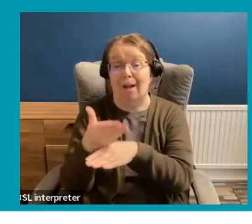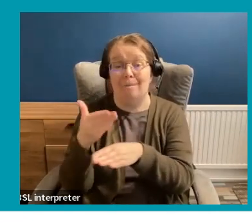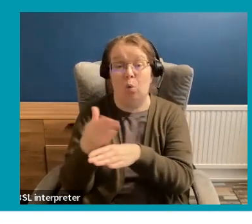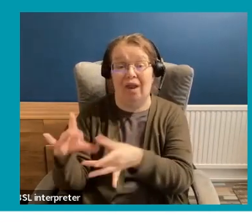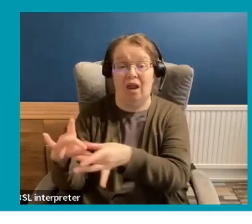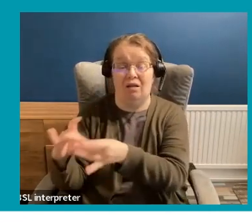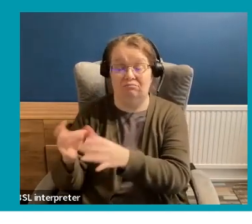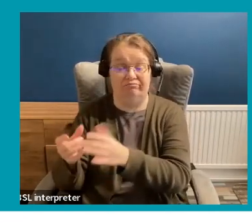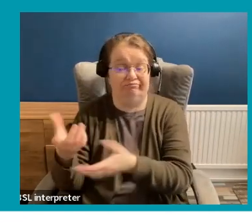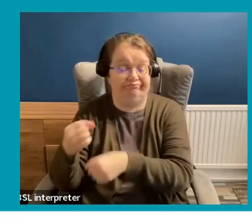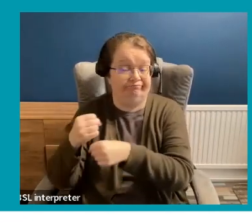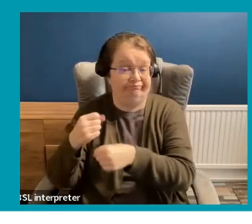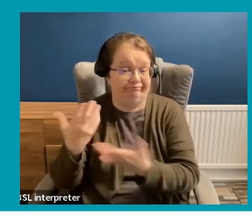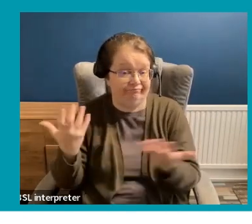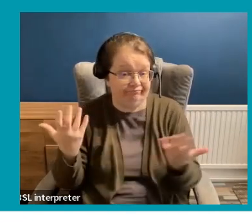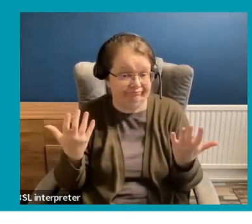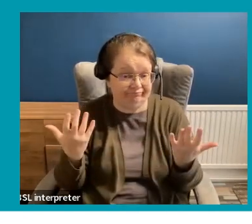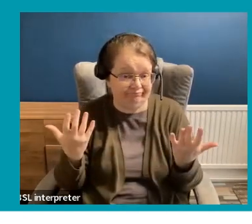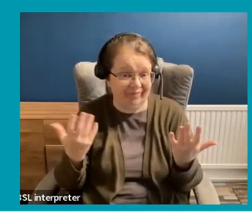That's without thinking of all